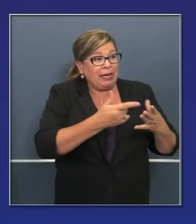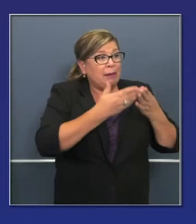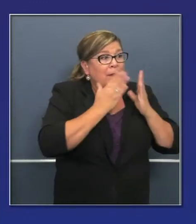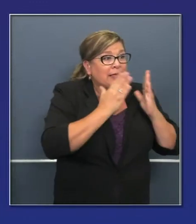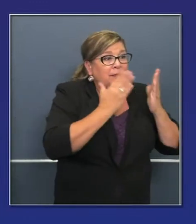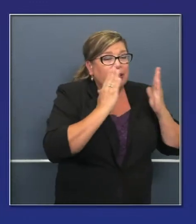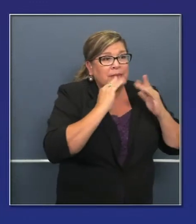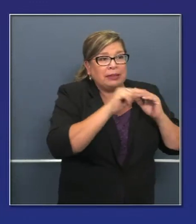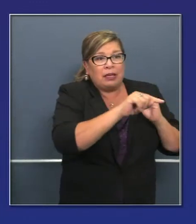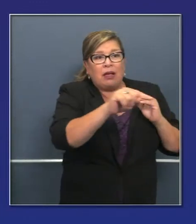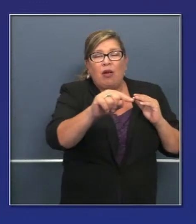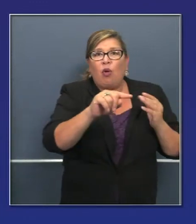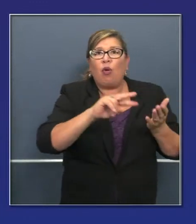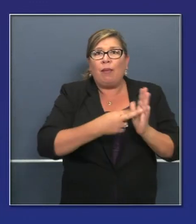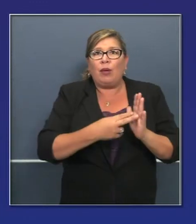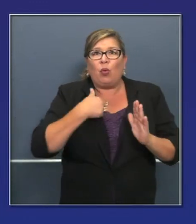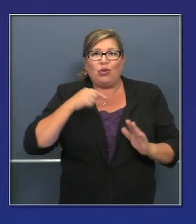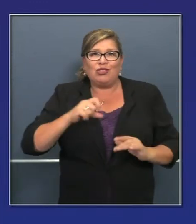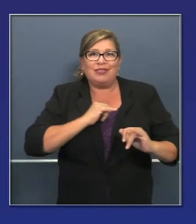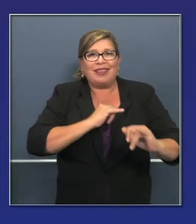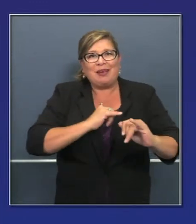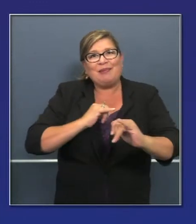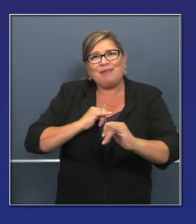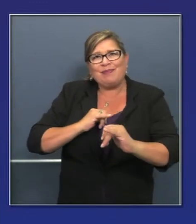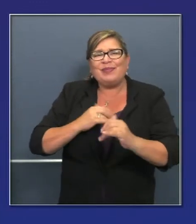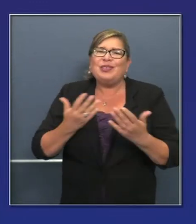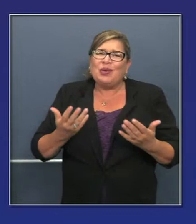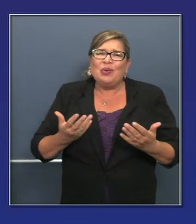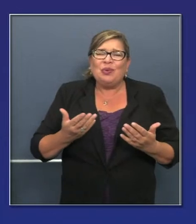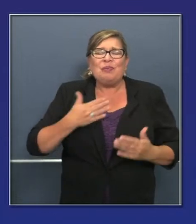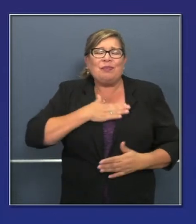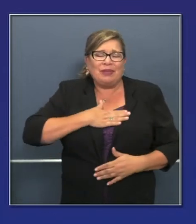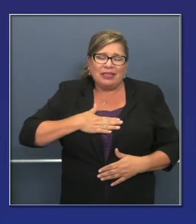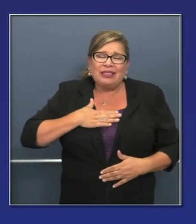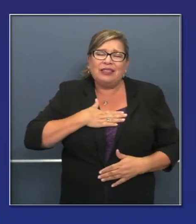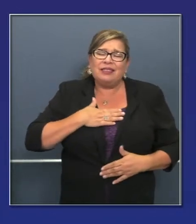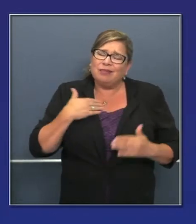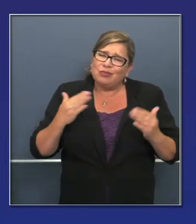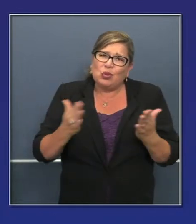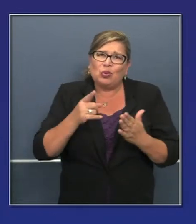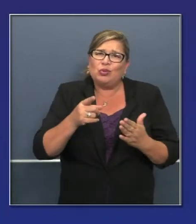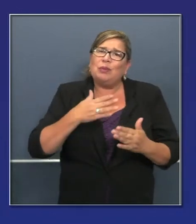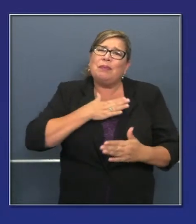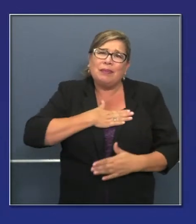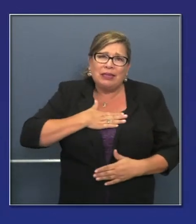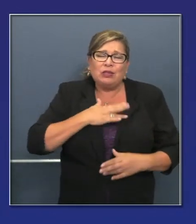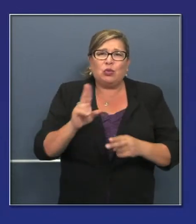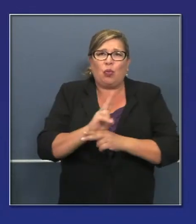more likely to want to do the same and so please please wear a face covering we can slow down the